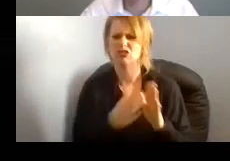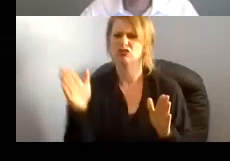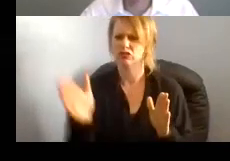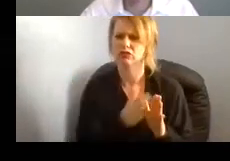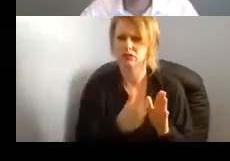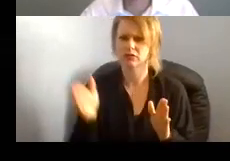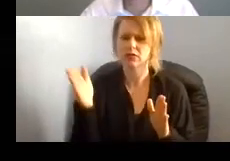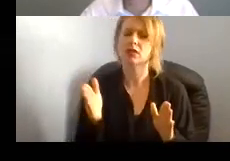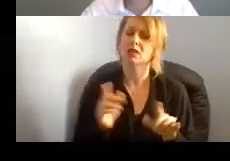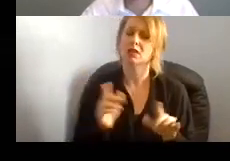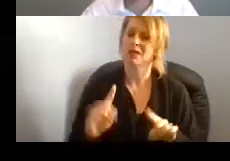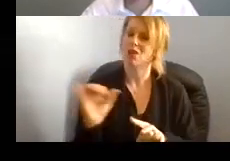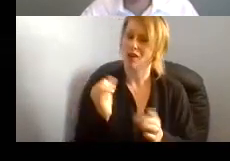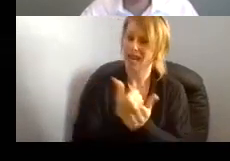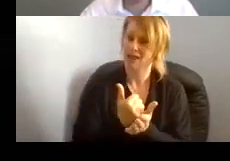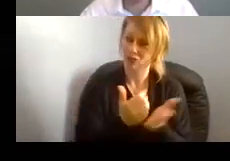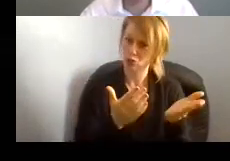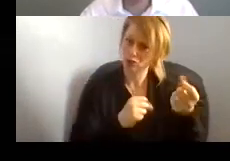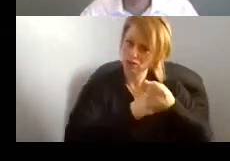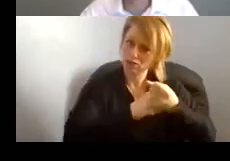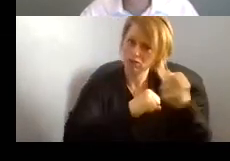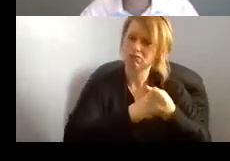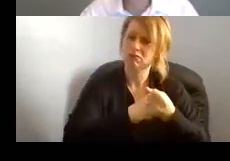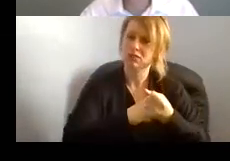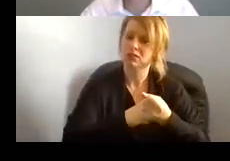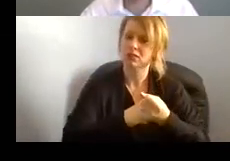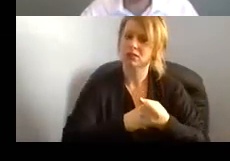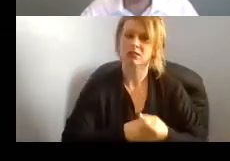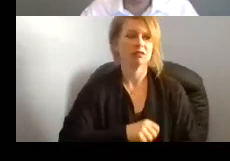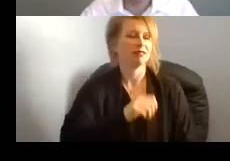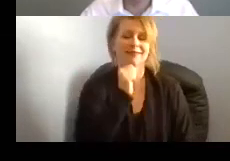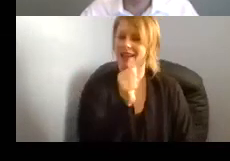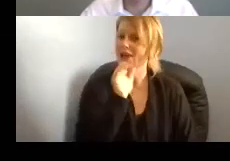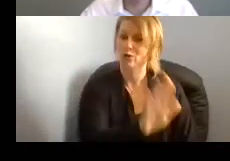to reassure children and adults of their lack of responsibility for a death.